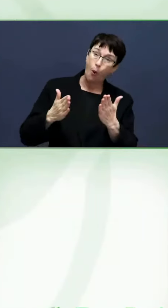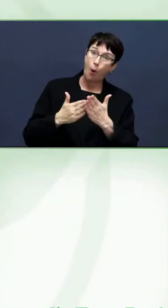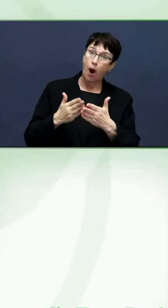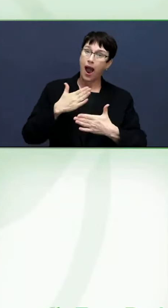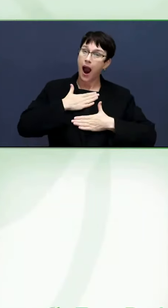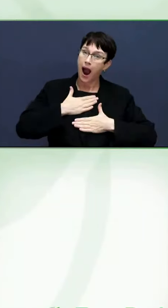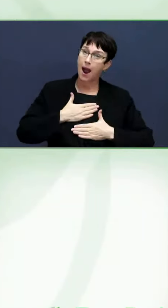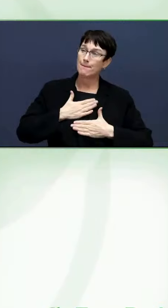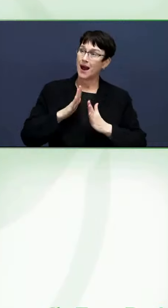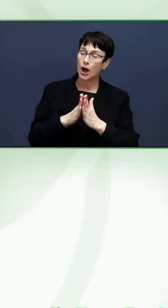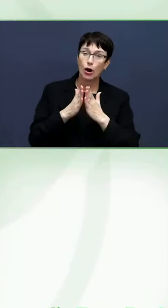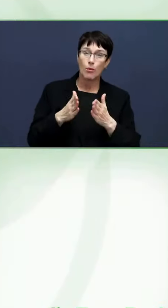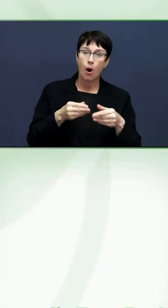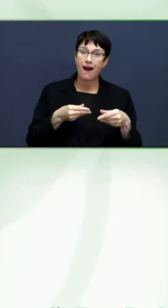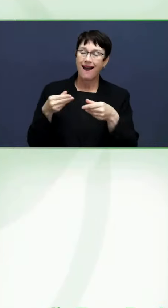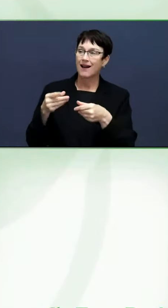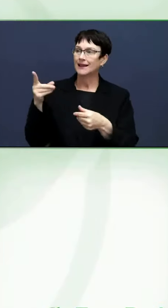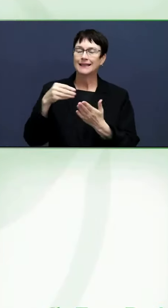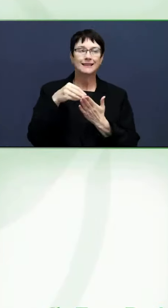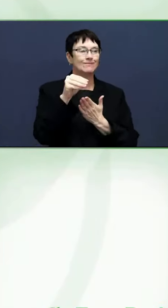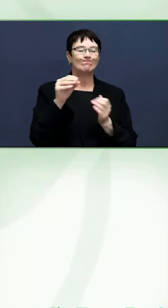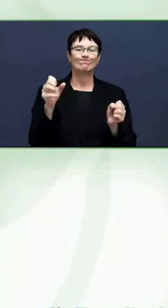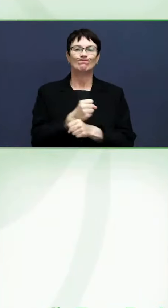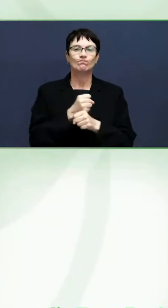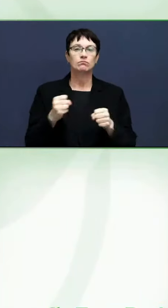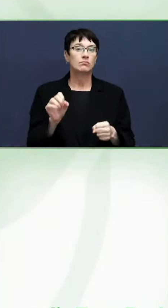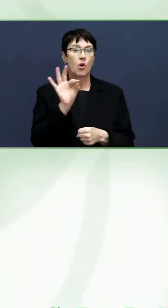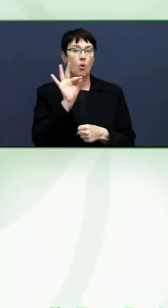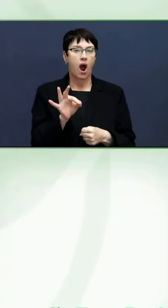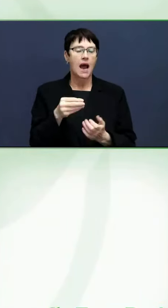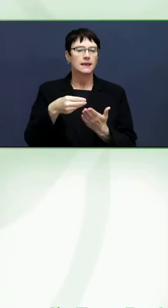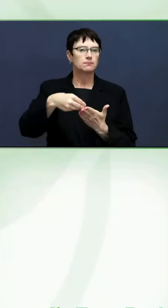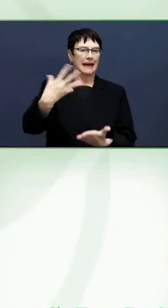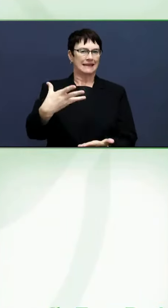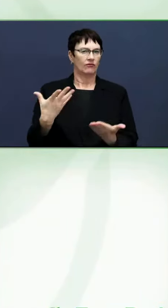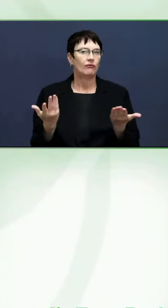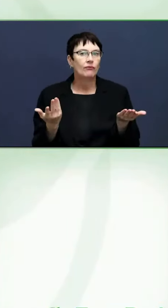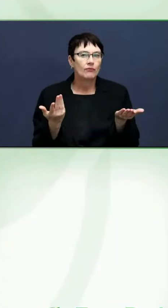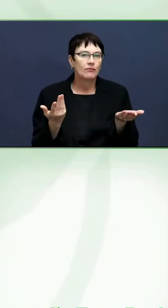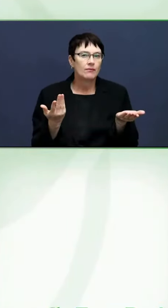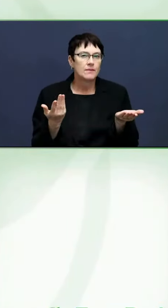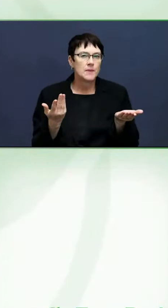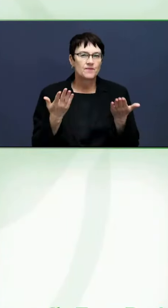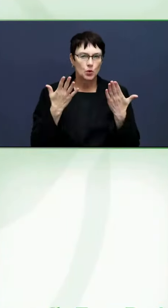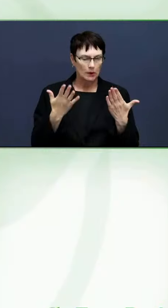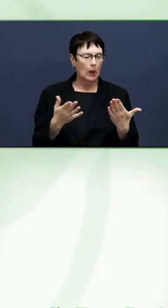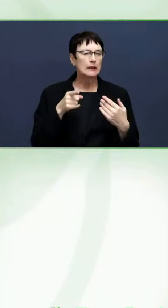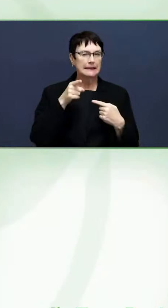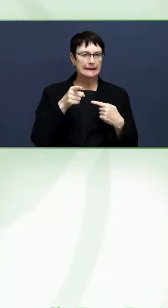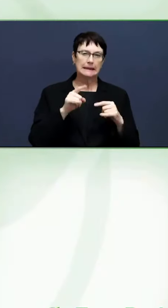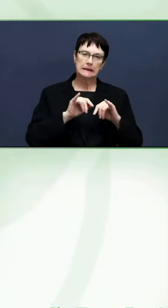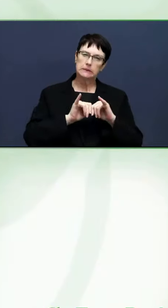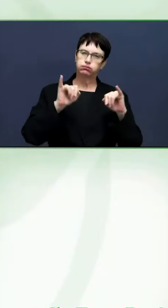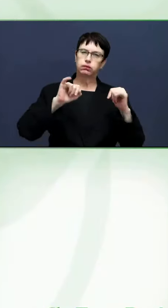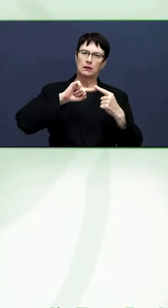So it's a weird vicious cycle. Something of the sort. I don't how to pronounce it but you get the idea.